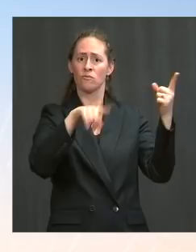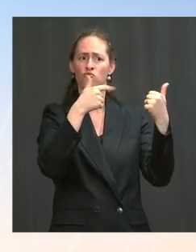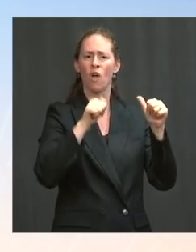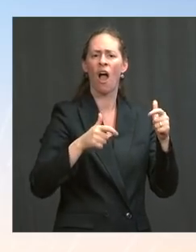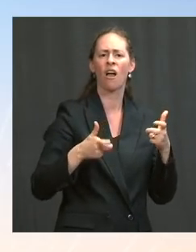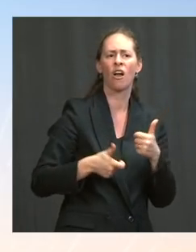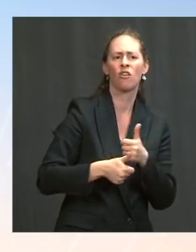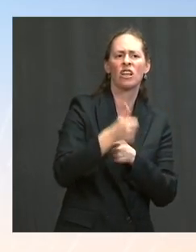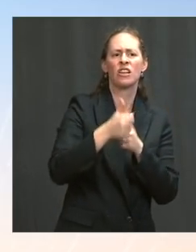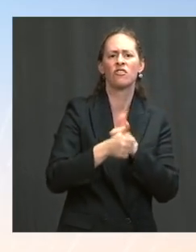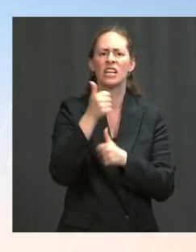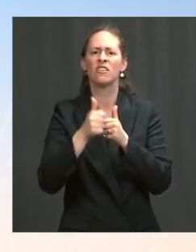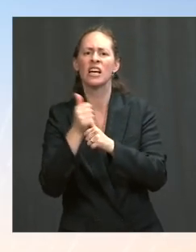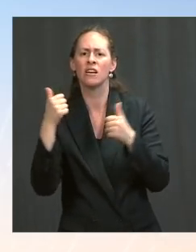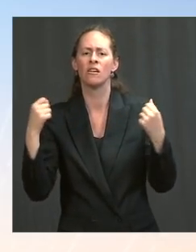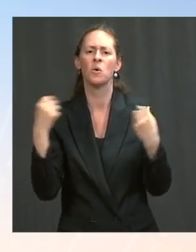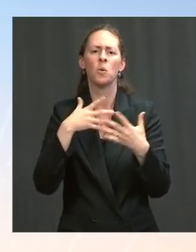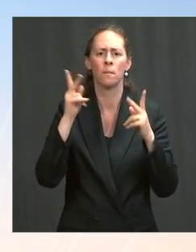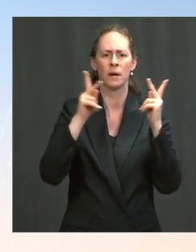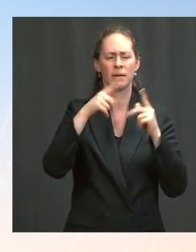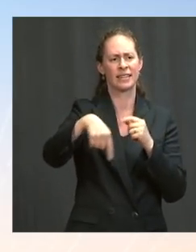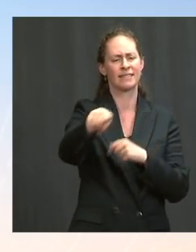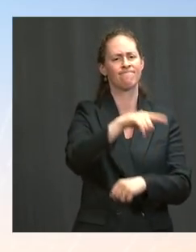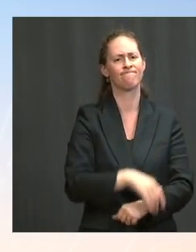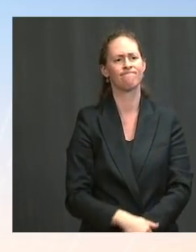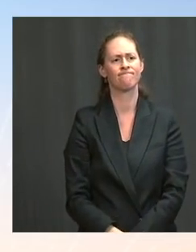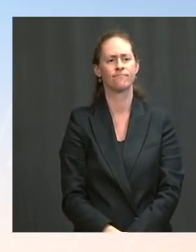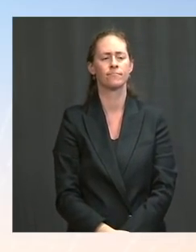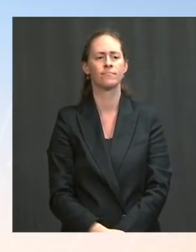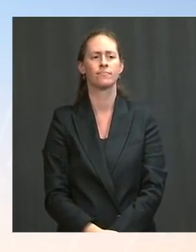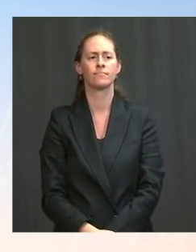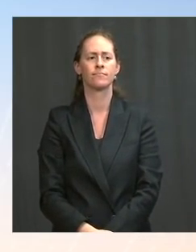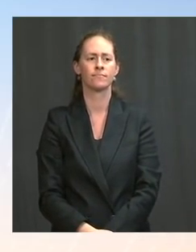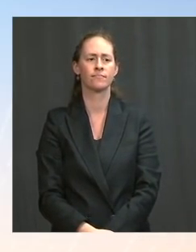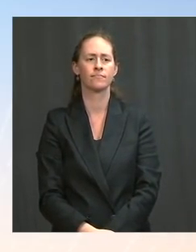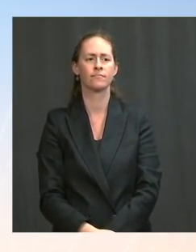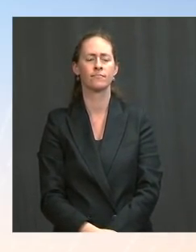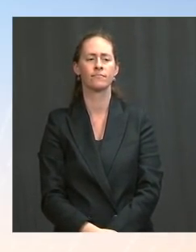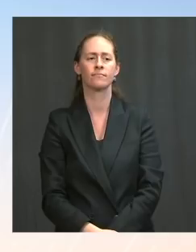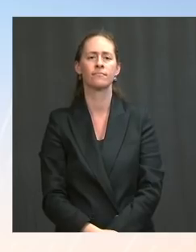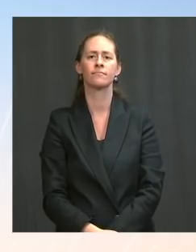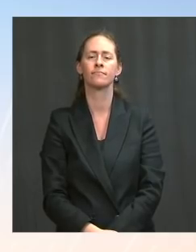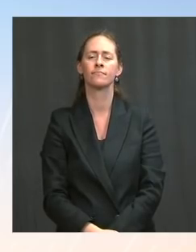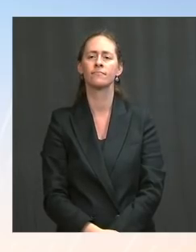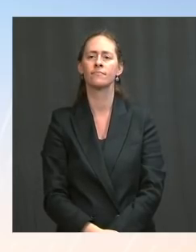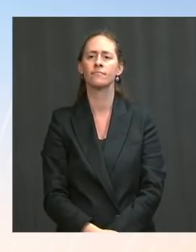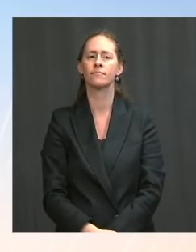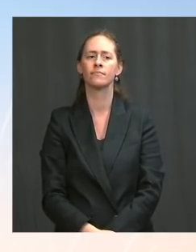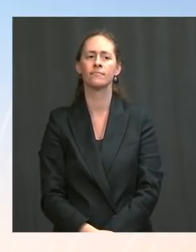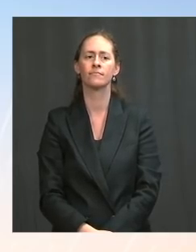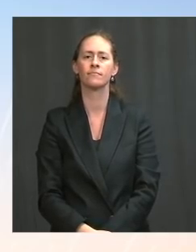Ms. Psaki: Go ahead in the back. Oh, go ahead. Go ahead. Go ahead, Nadia. The Press: Thank you, Jen. I have quick follow-up and a question. Ms. Psaki: Sure.